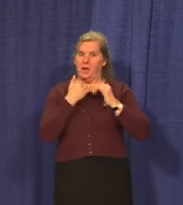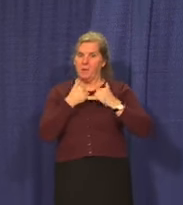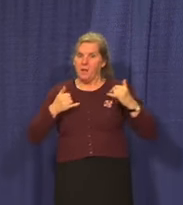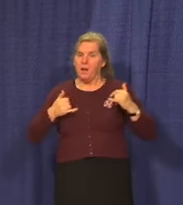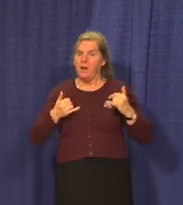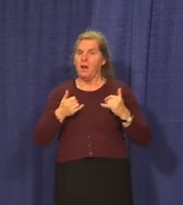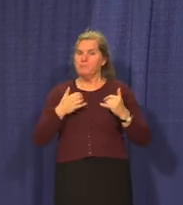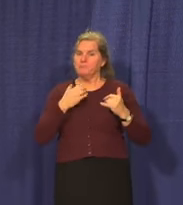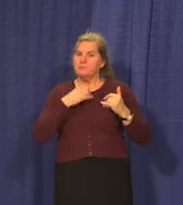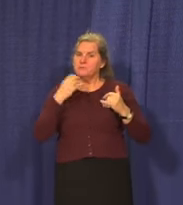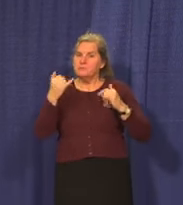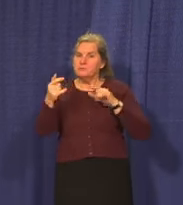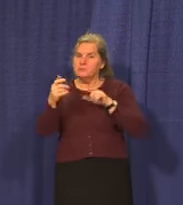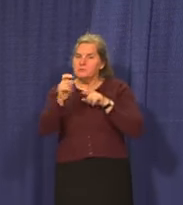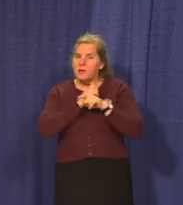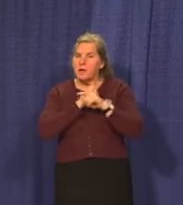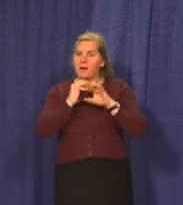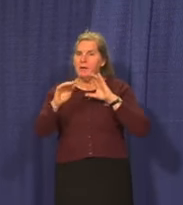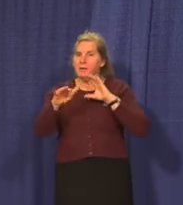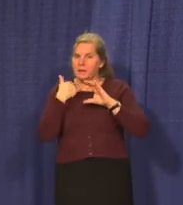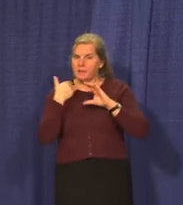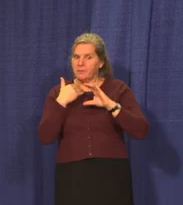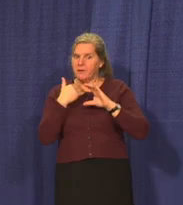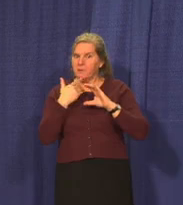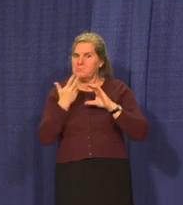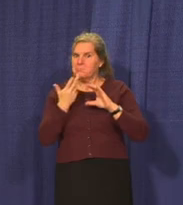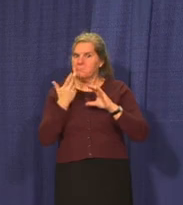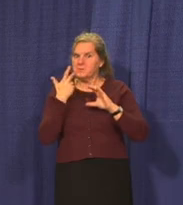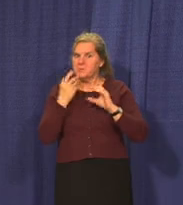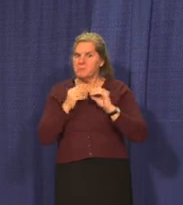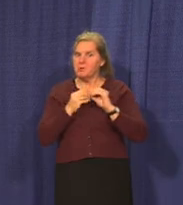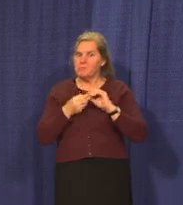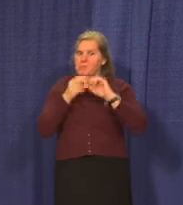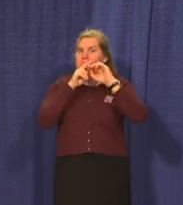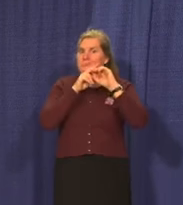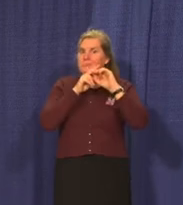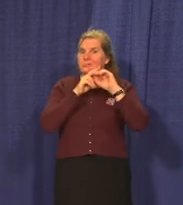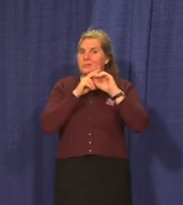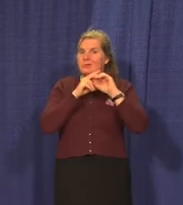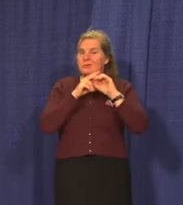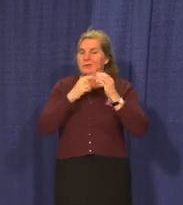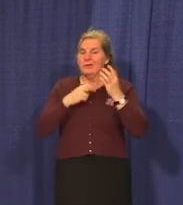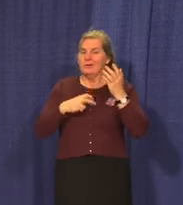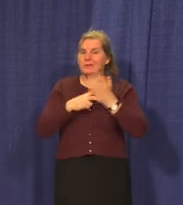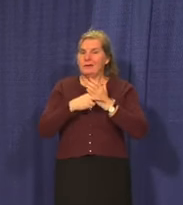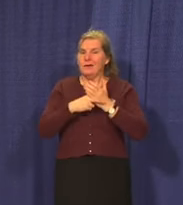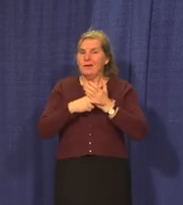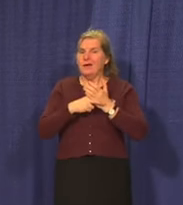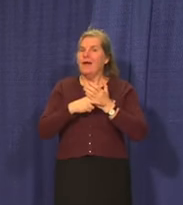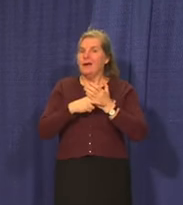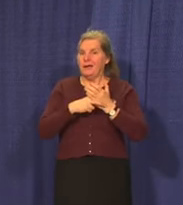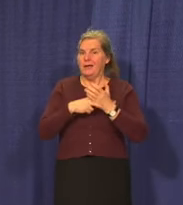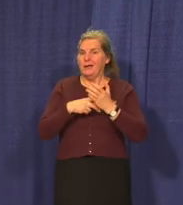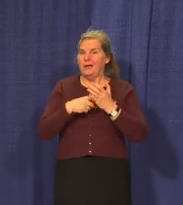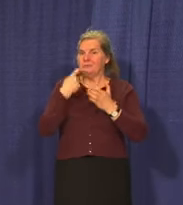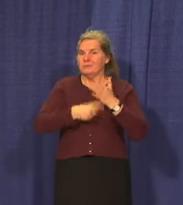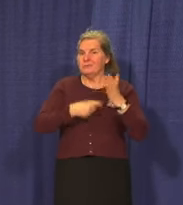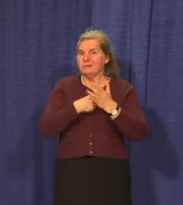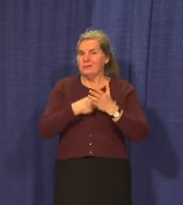WE HAVE SEEN AN INCREASE IN FINES GIVEN OUT IN THE LAST COUPLE OF WEEKS.